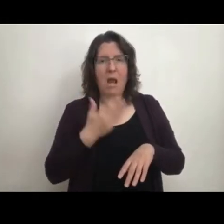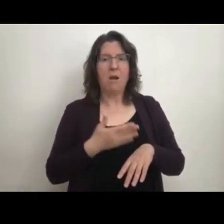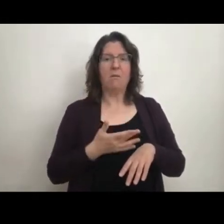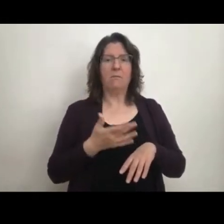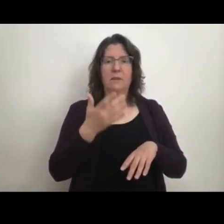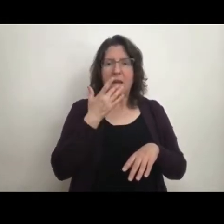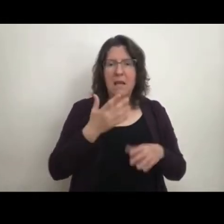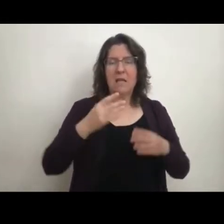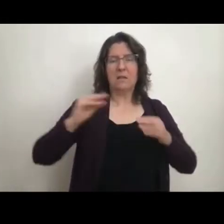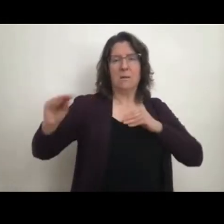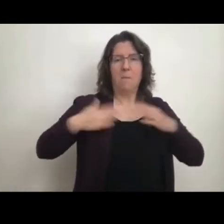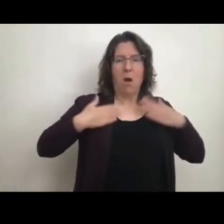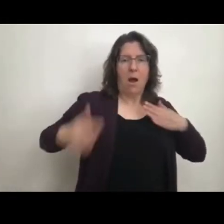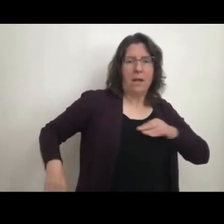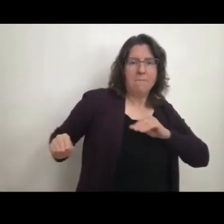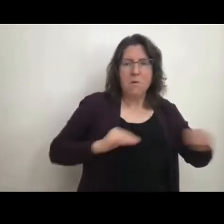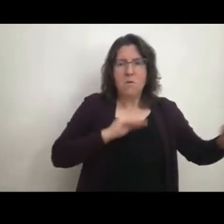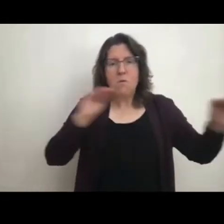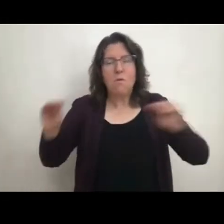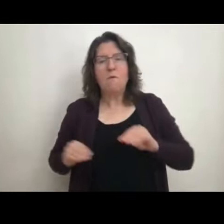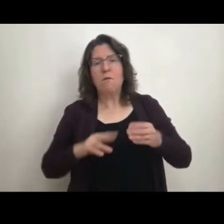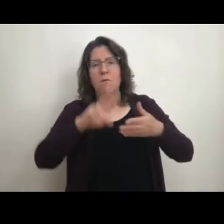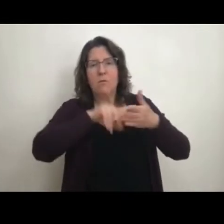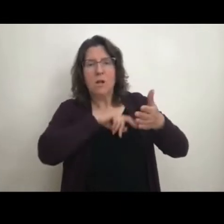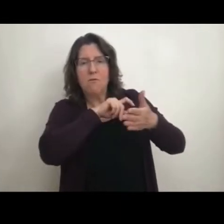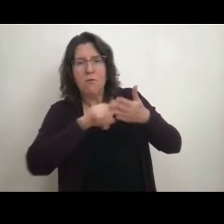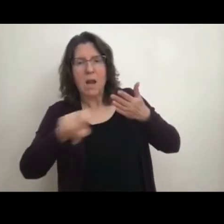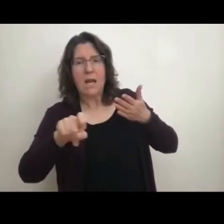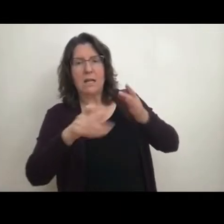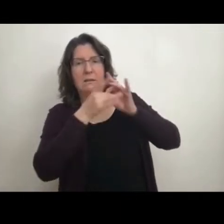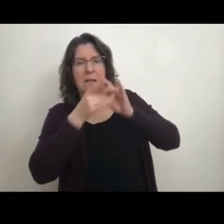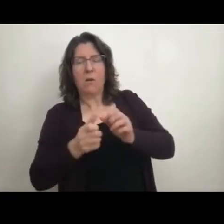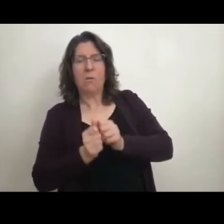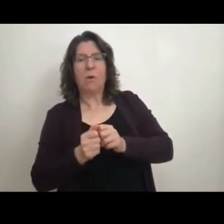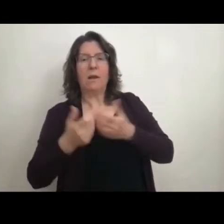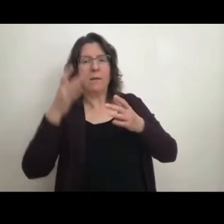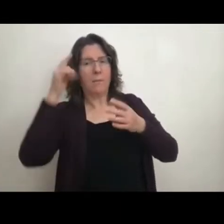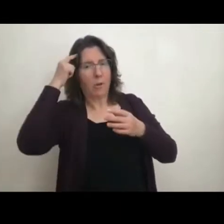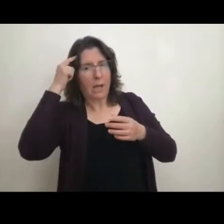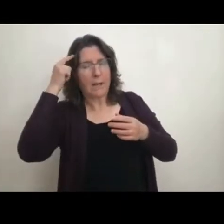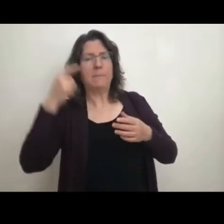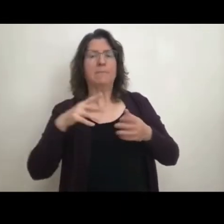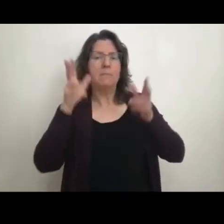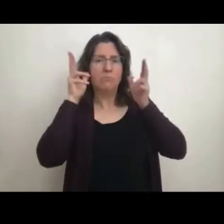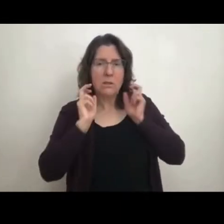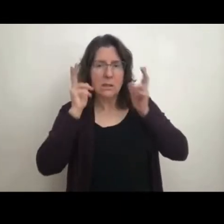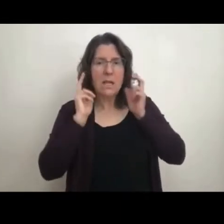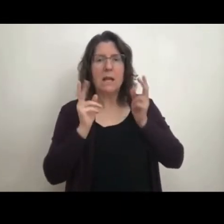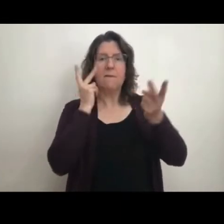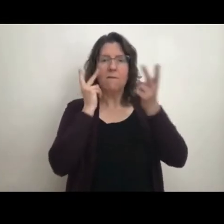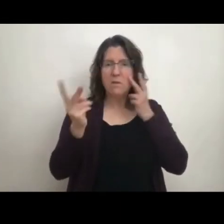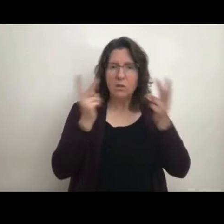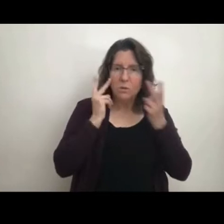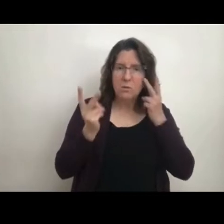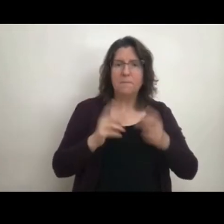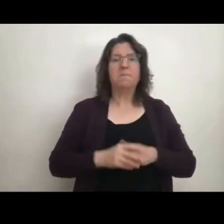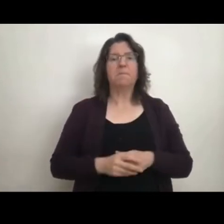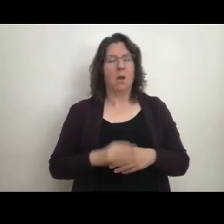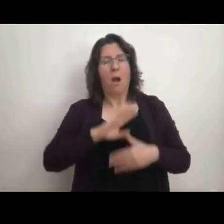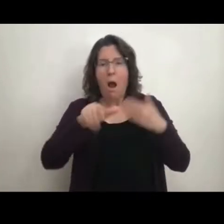such as touch, smell, taste, movement, reading, writing, auditory, visual, etc.